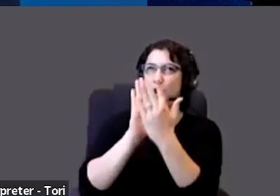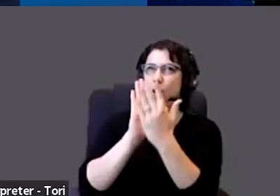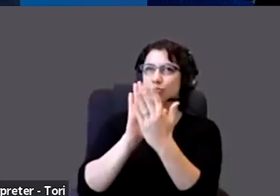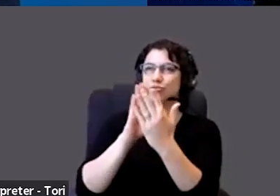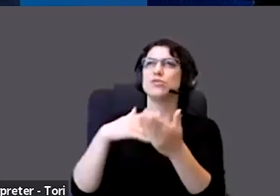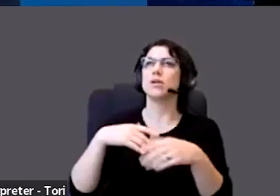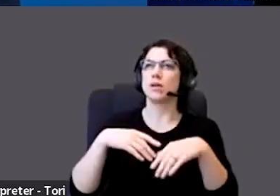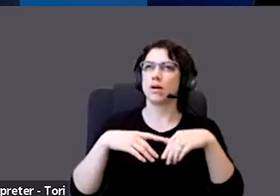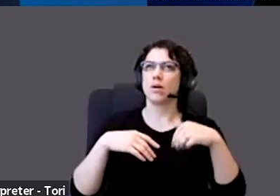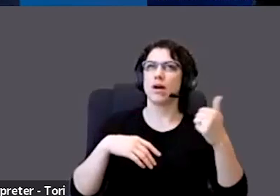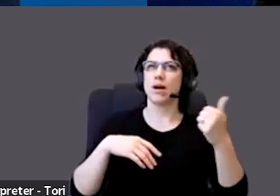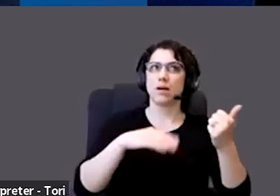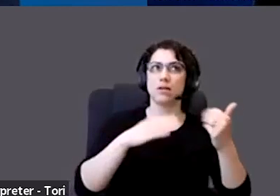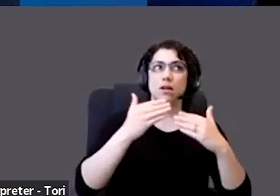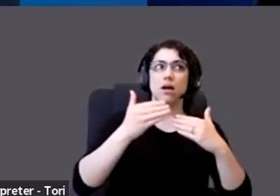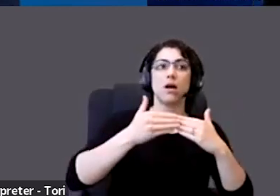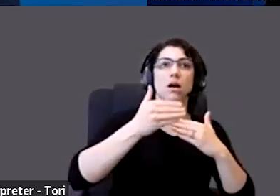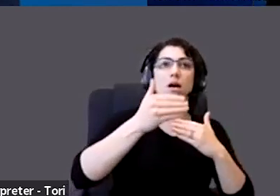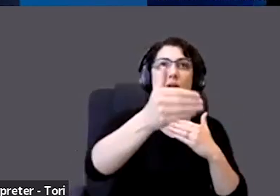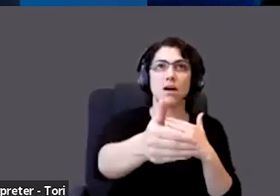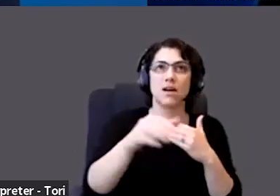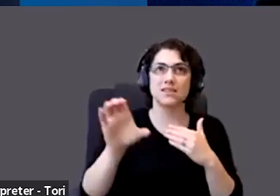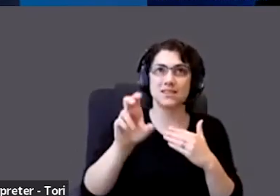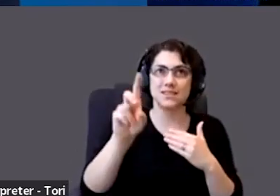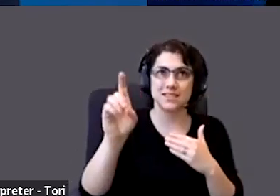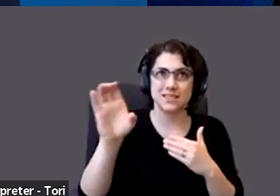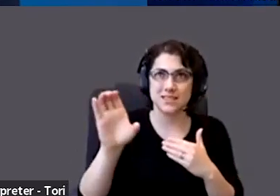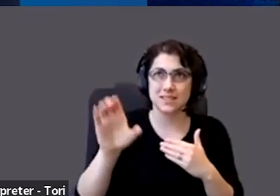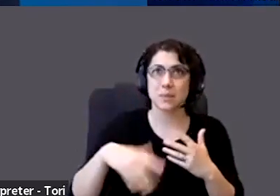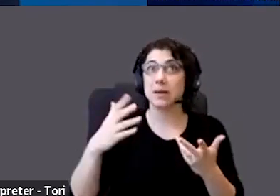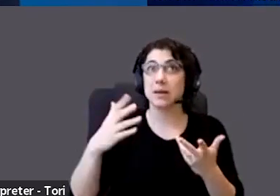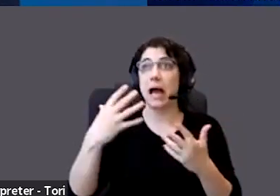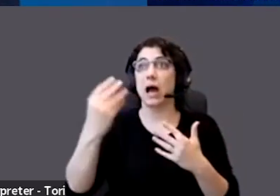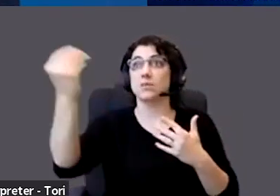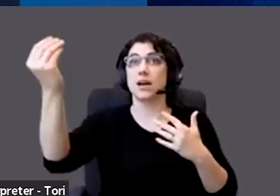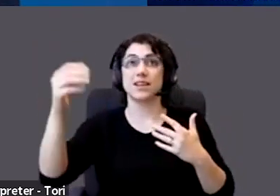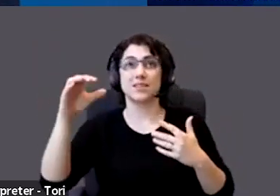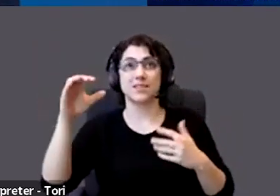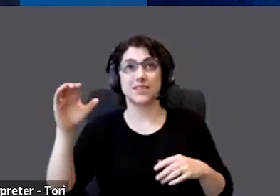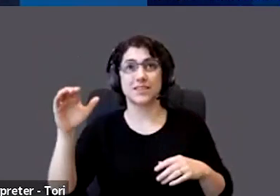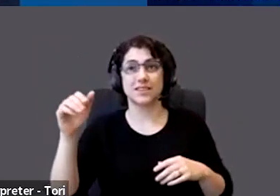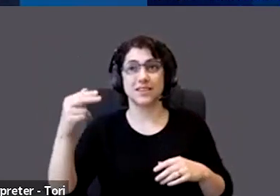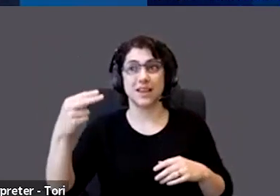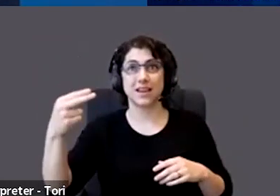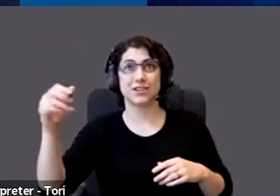actually even outside of HHS in government as well, and what work has been done